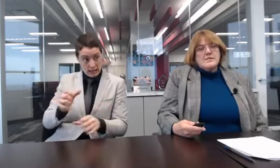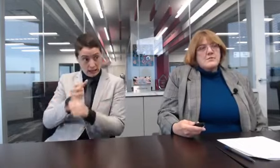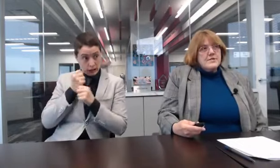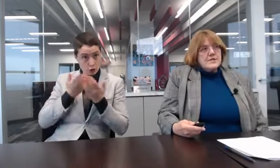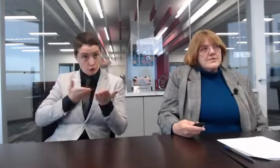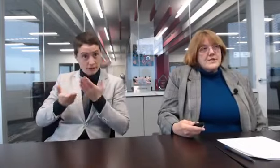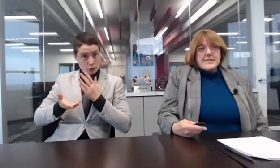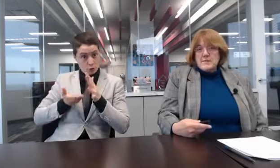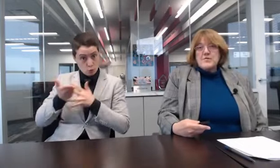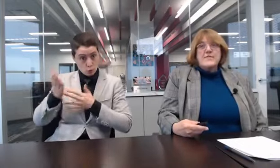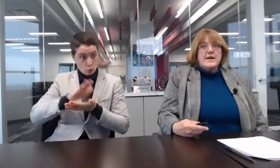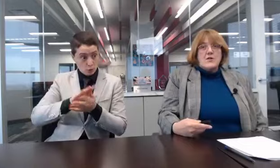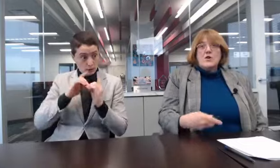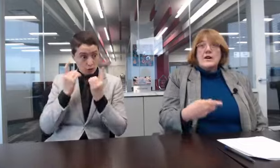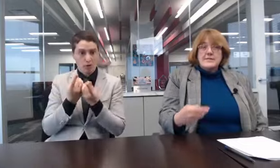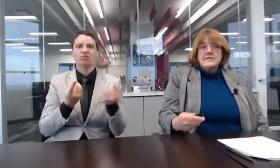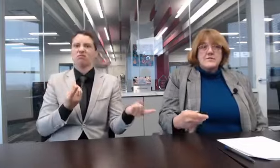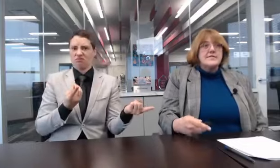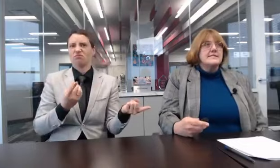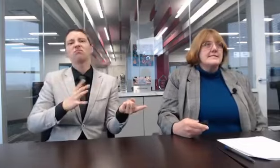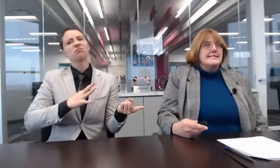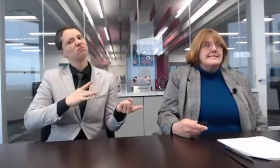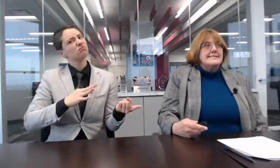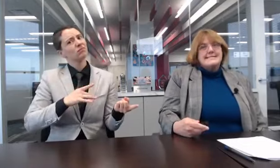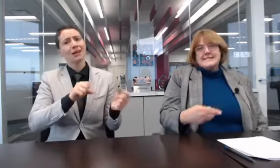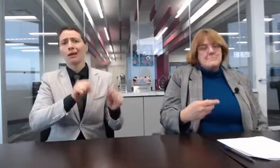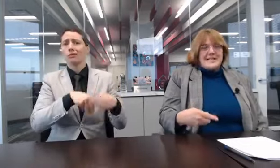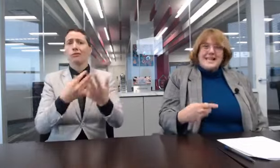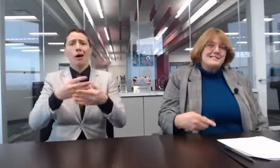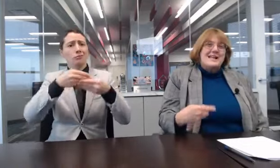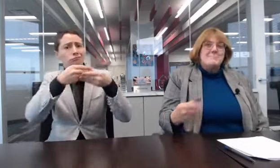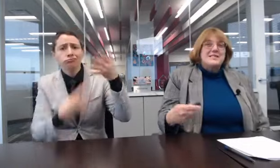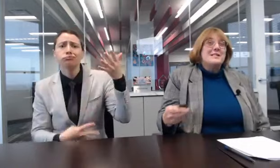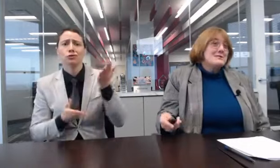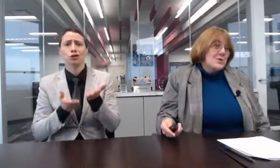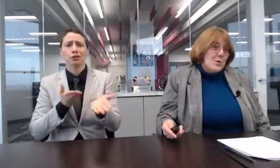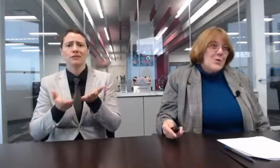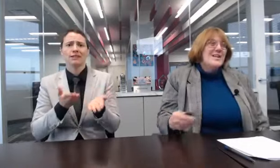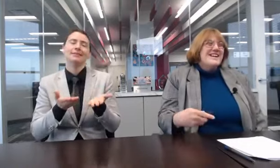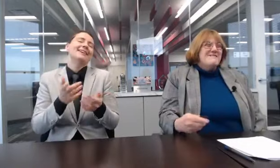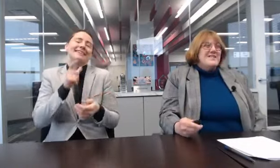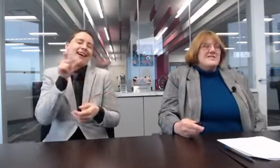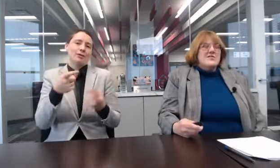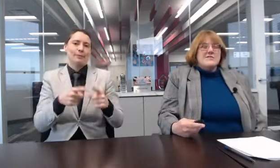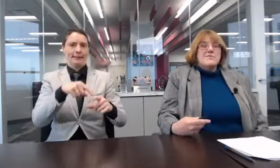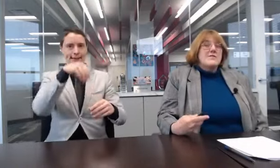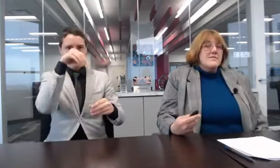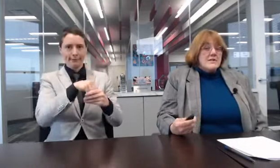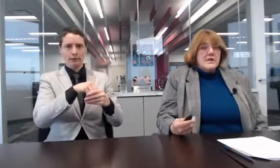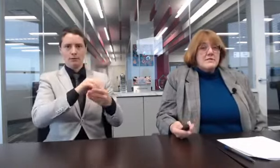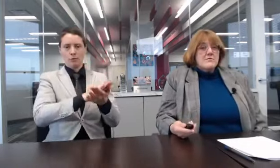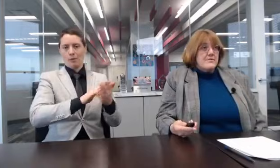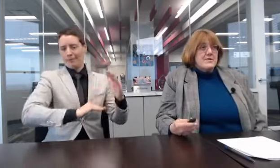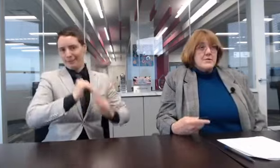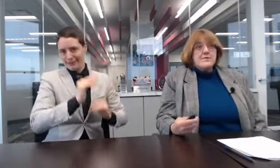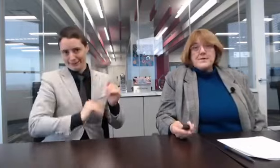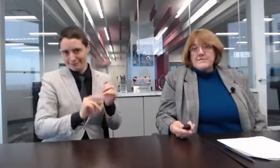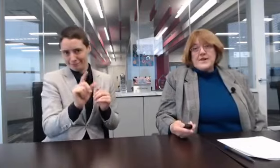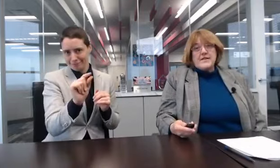School districts can provide all kinds of services, it doesn't mean it has to happen in a school. When children who are between three and five